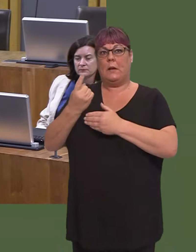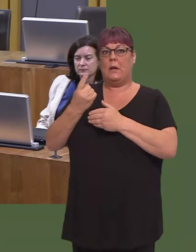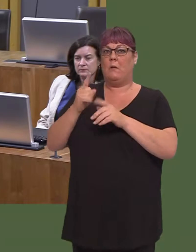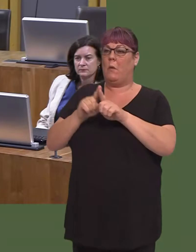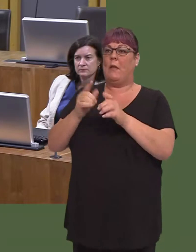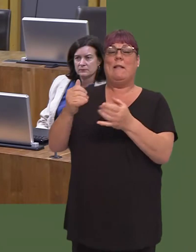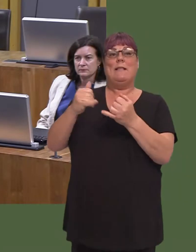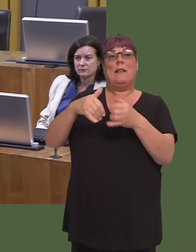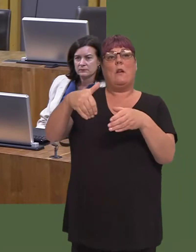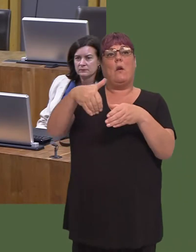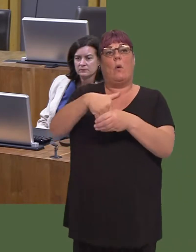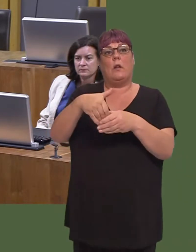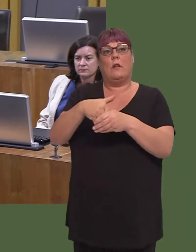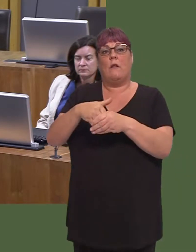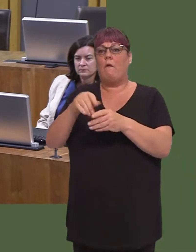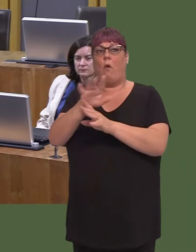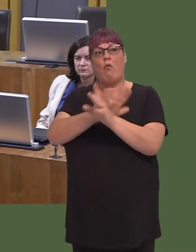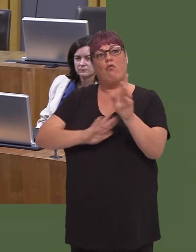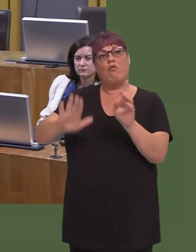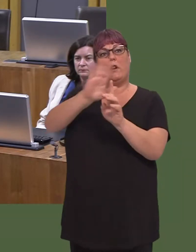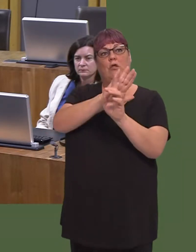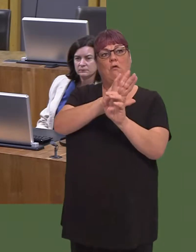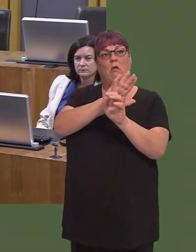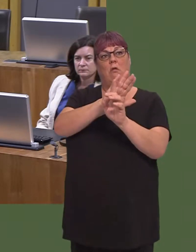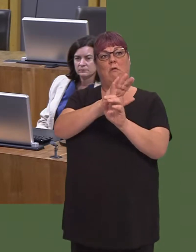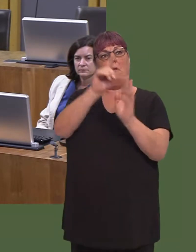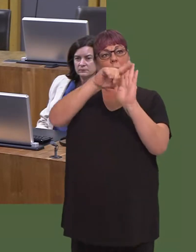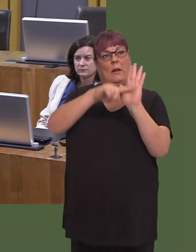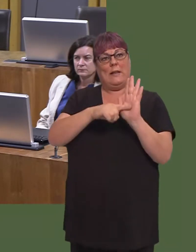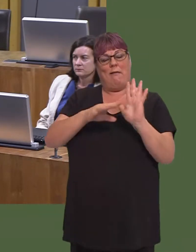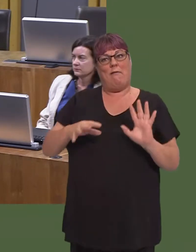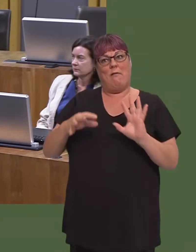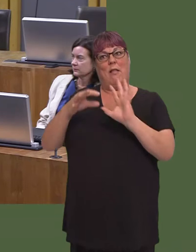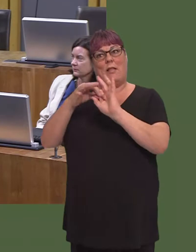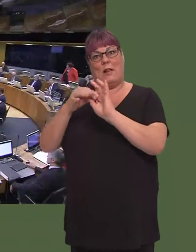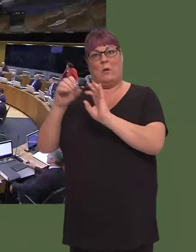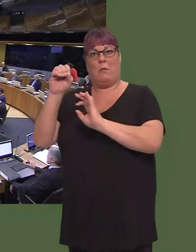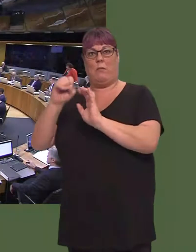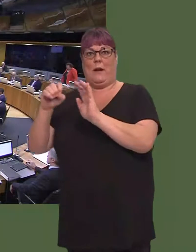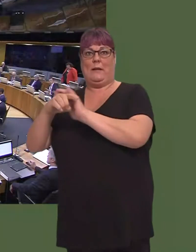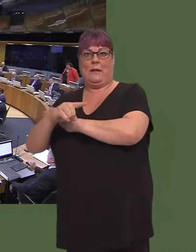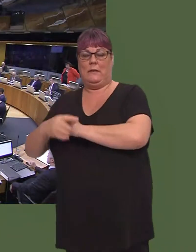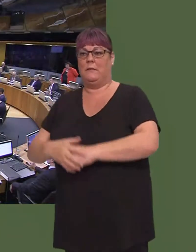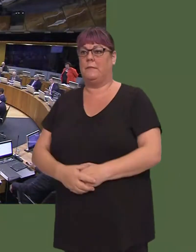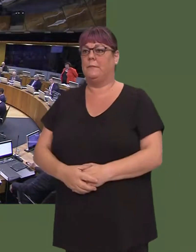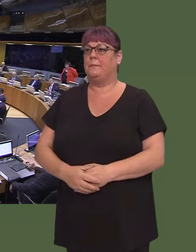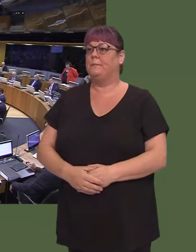as a large subsidyó[Interruption.]óas a large subsidy for some of Wales's highest earning families that is likely to reinforce inequalities.